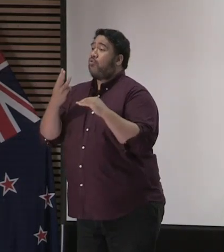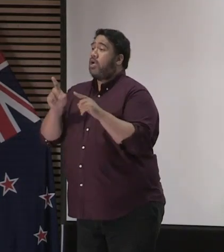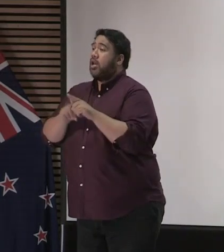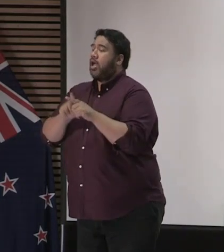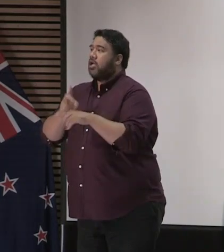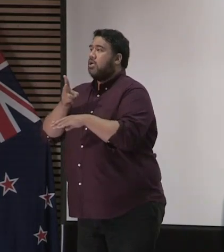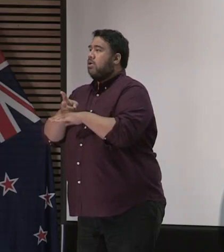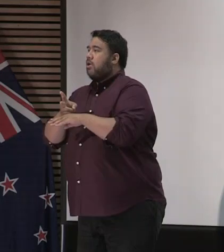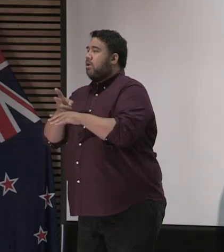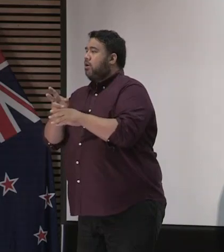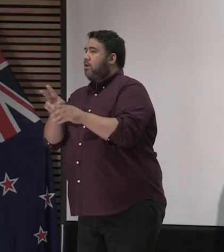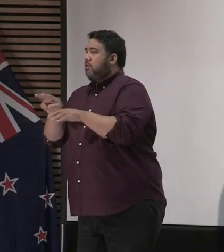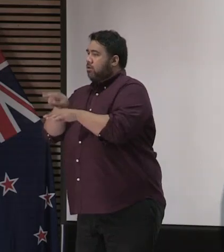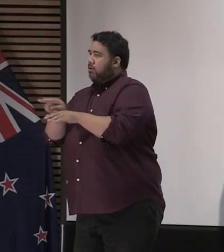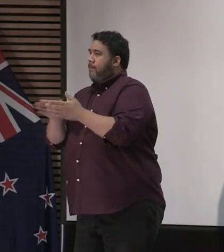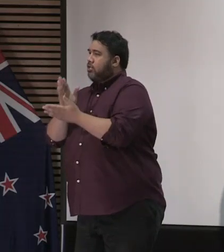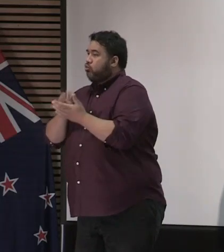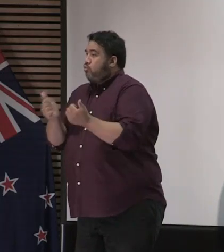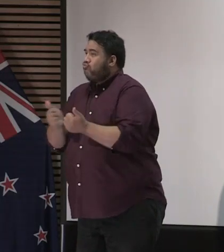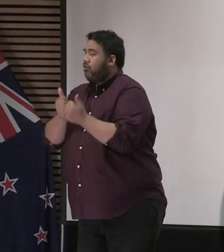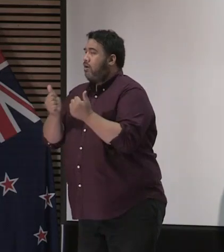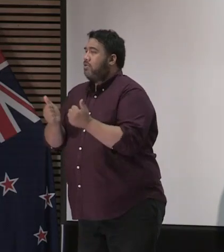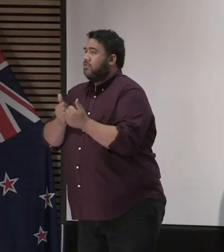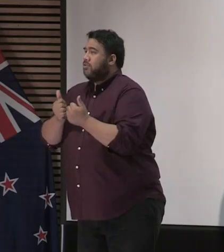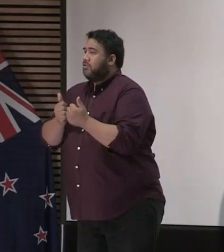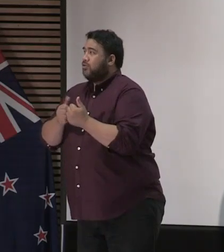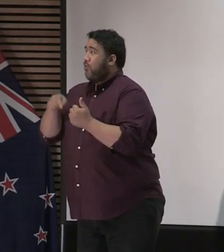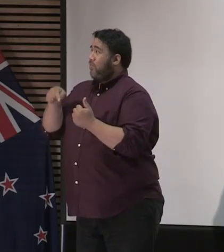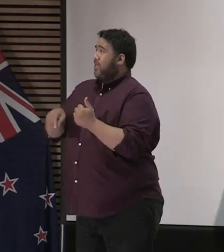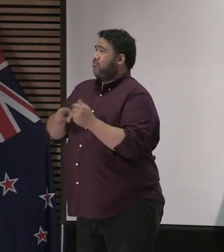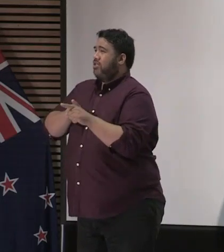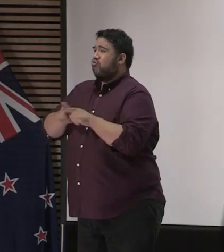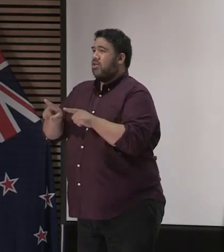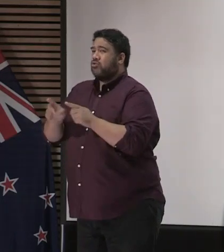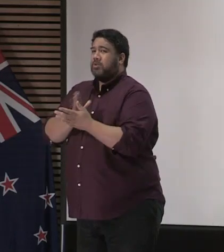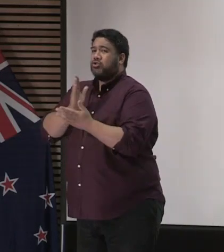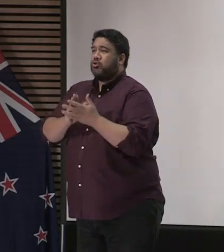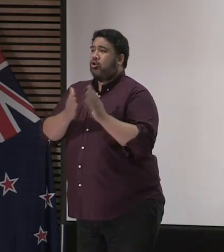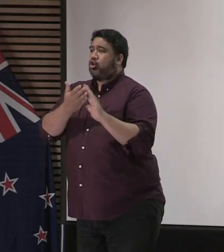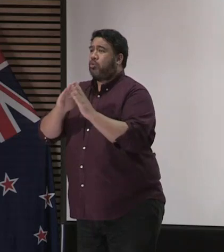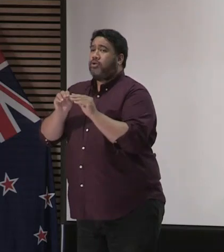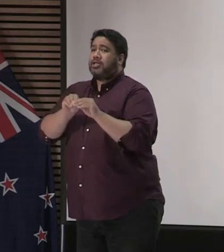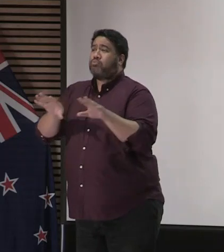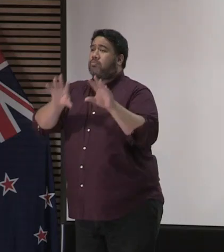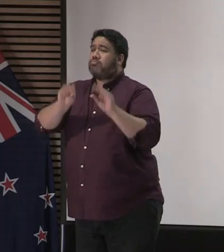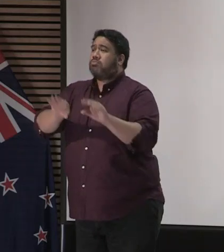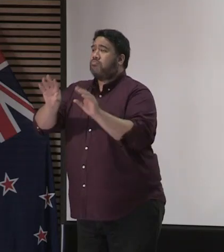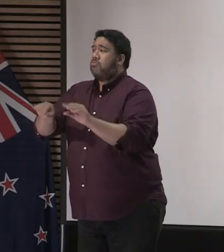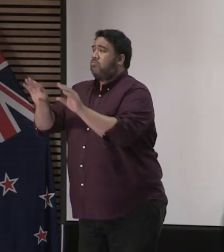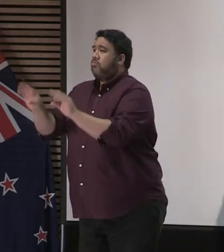have said before, it is a recovery room, of sorts, to assess the incredible work that New Zealanders have done